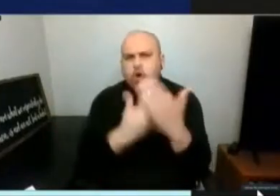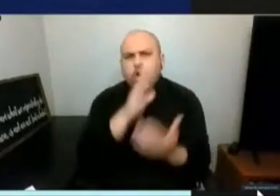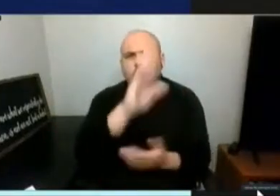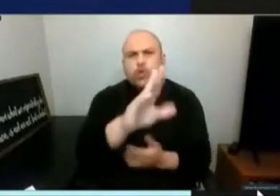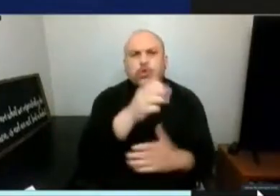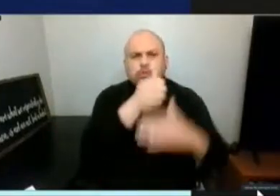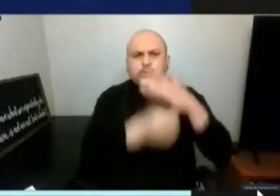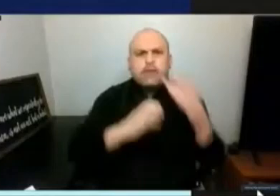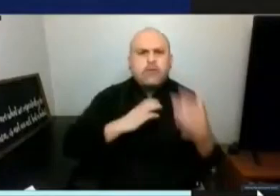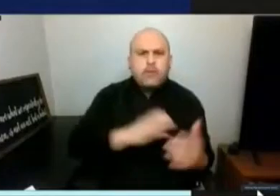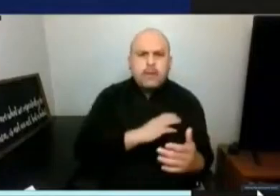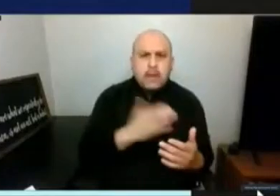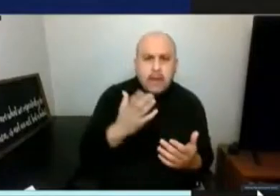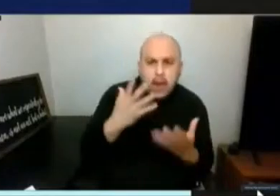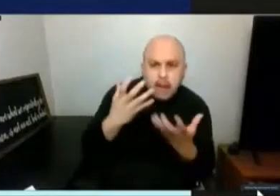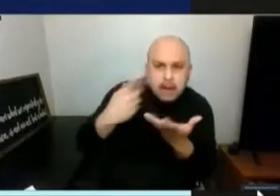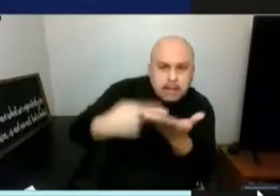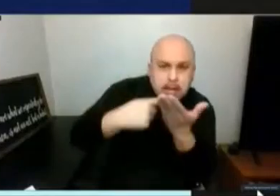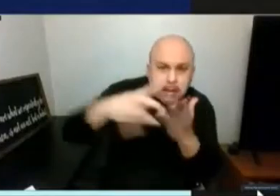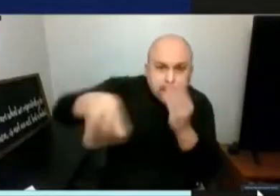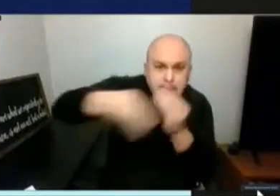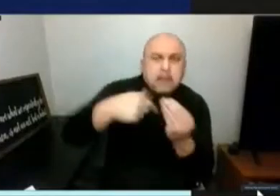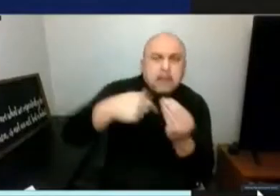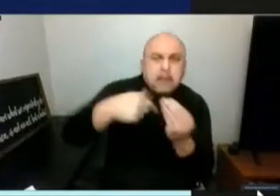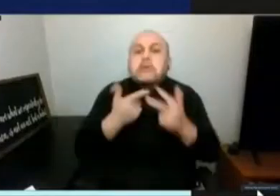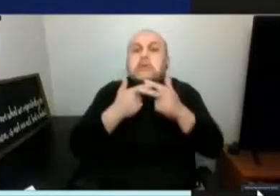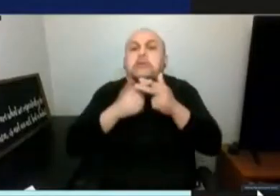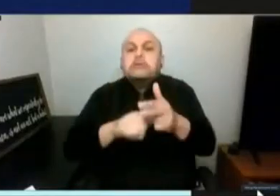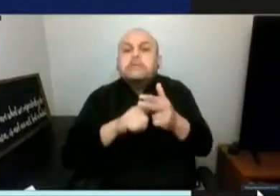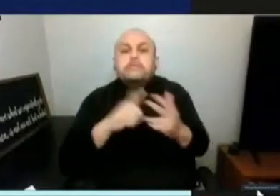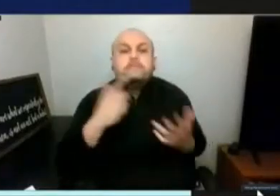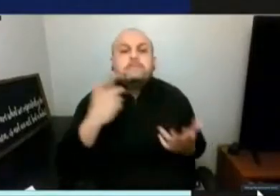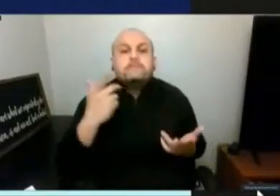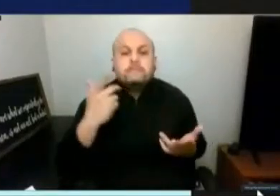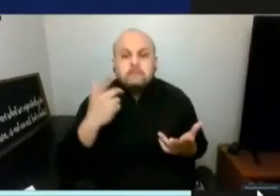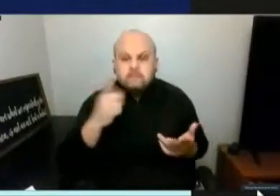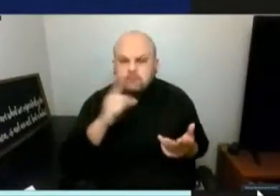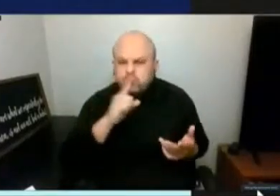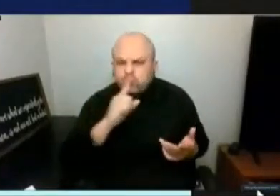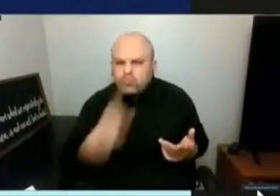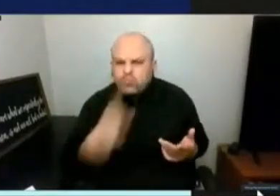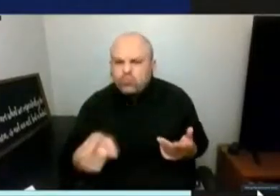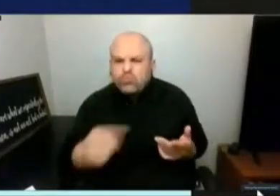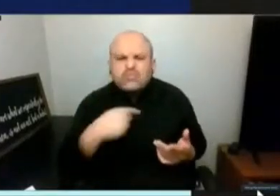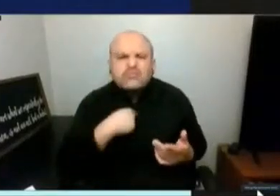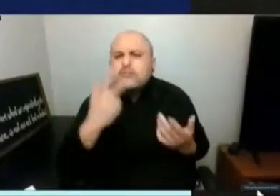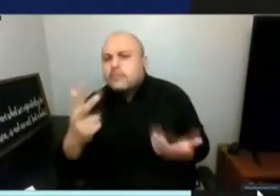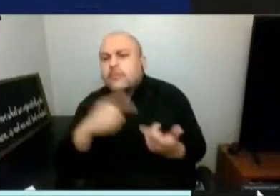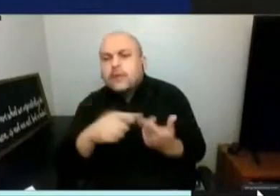So, we will start -- well, we'll actually go with Mr. Imparato and then Dr. Martinez